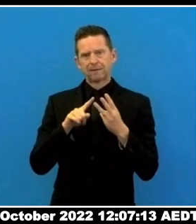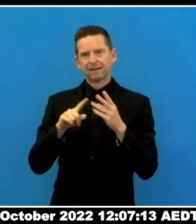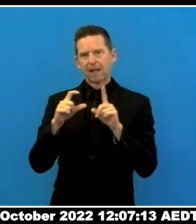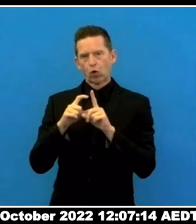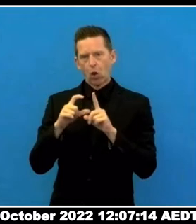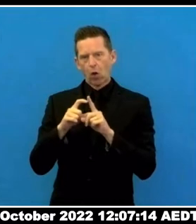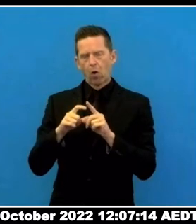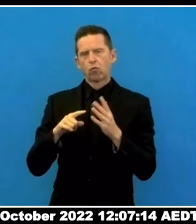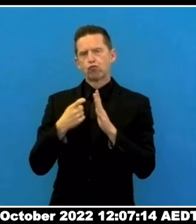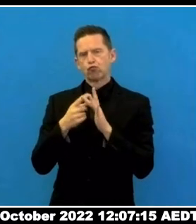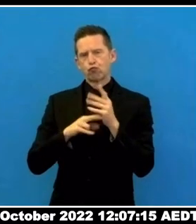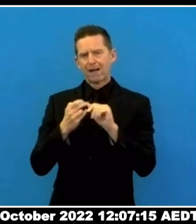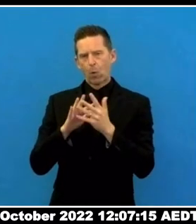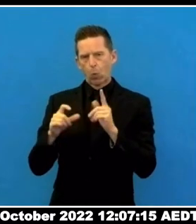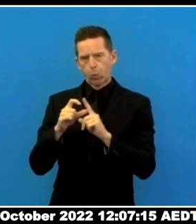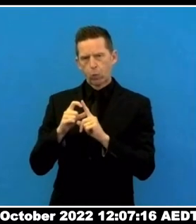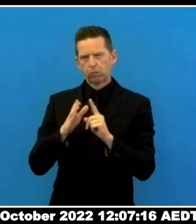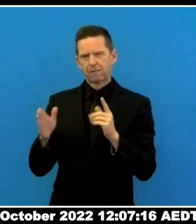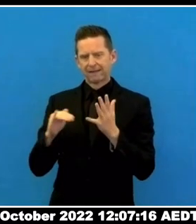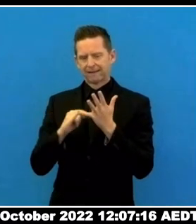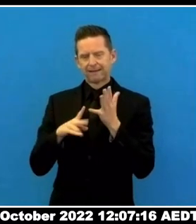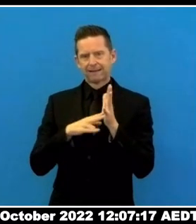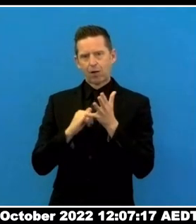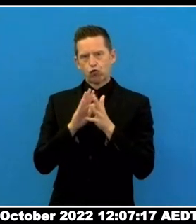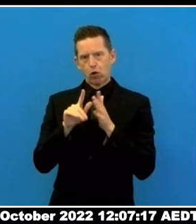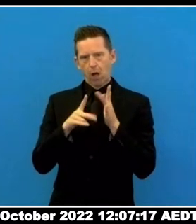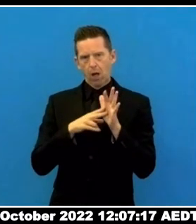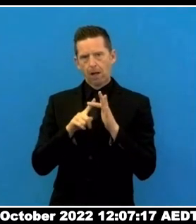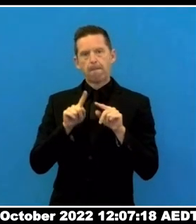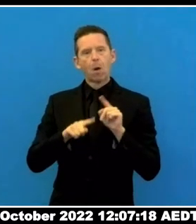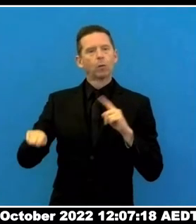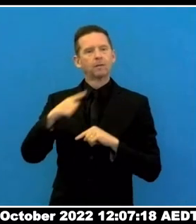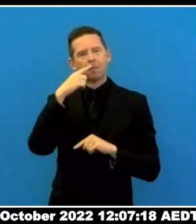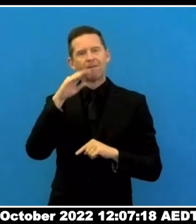For some of us, particularly those in Victoria, they will know those areas but others may not.